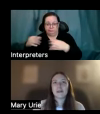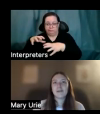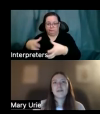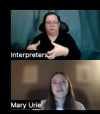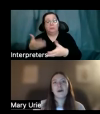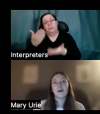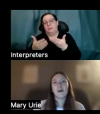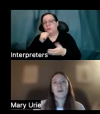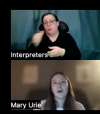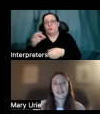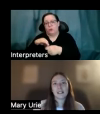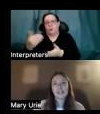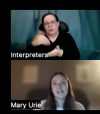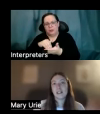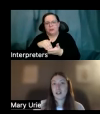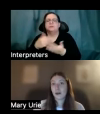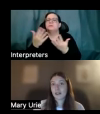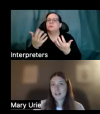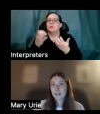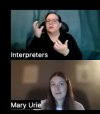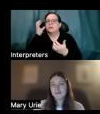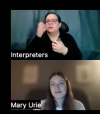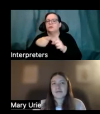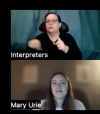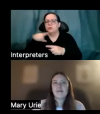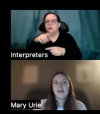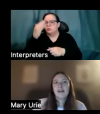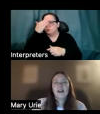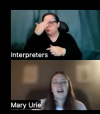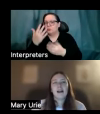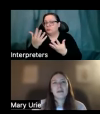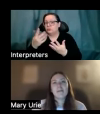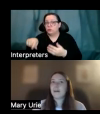you to know what it is that you want them to do. And they may or